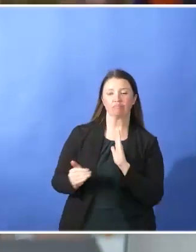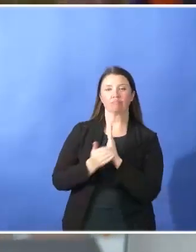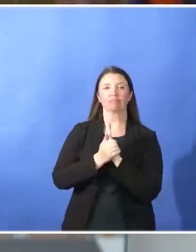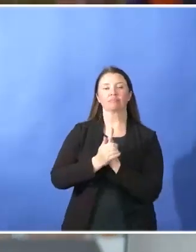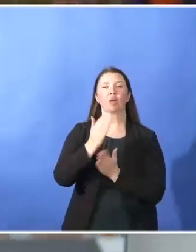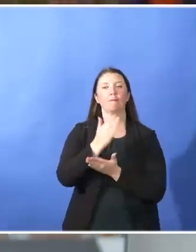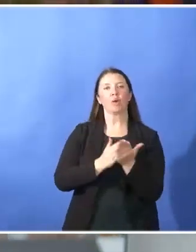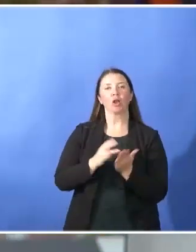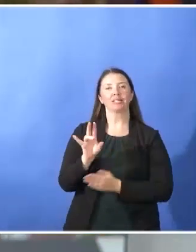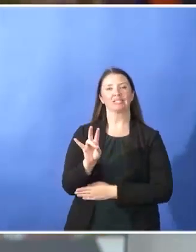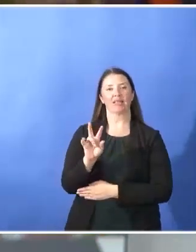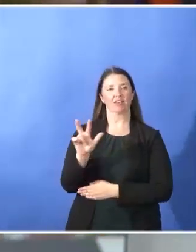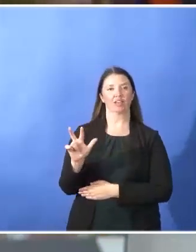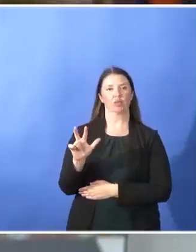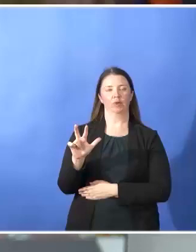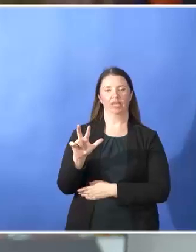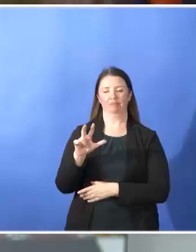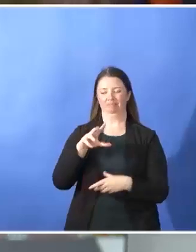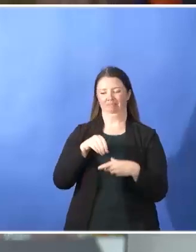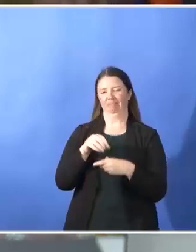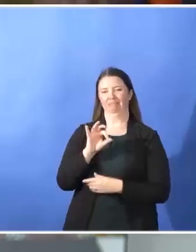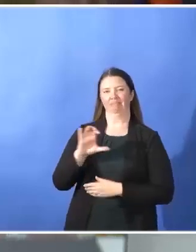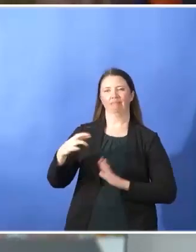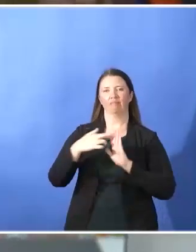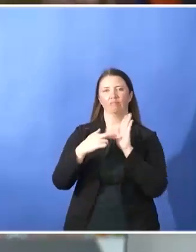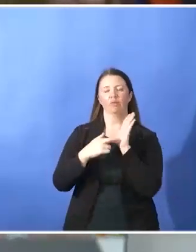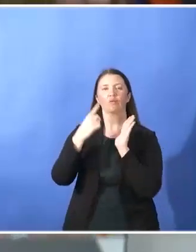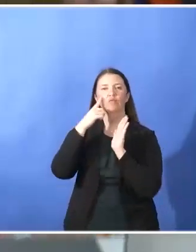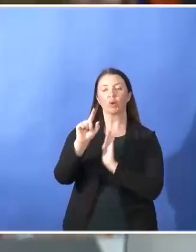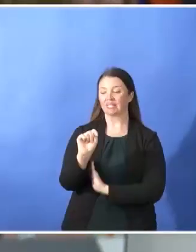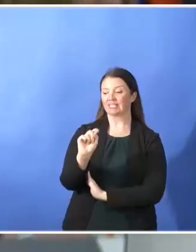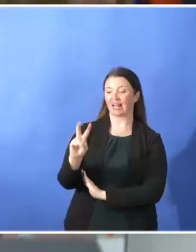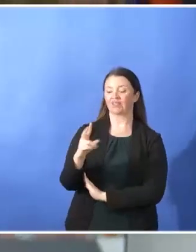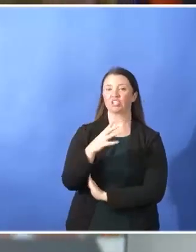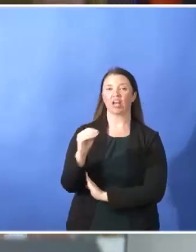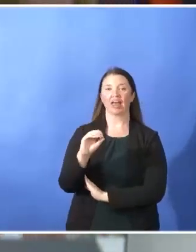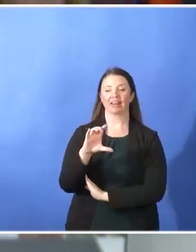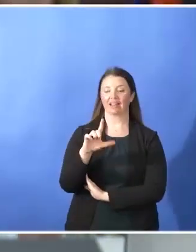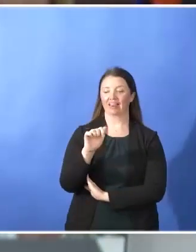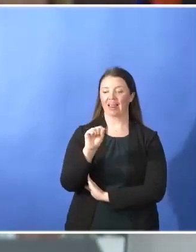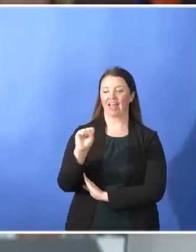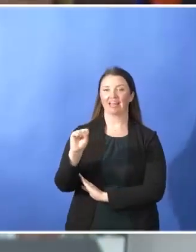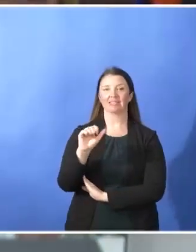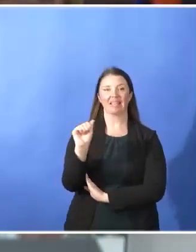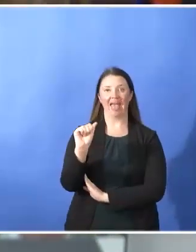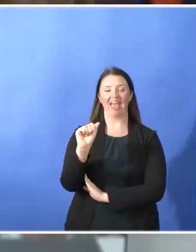RULES FOR TELEVISION AND CLASS A BROADCAST TELEVISION STATIONS TO REMOVE OBSOLETE RULES FOR ANALOG TV OPERATIONS.